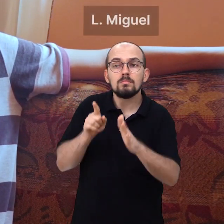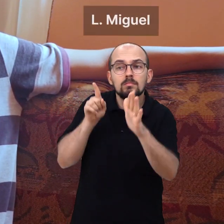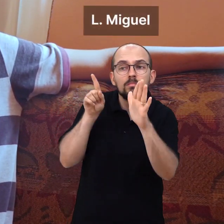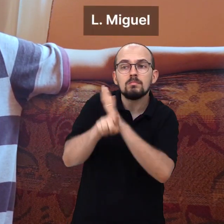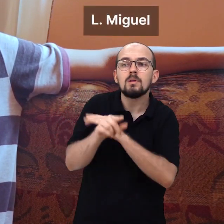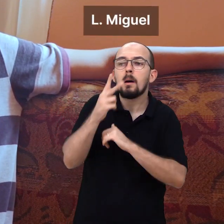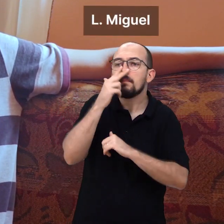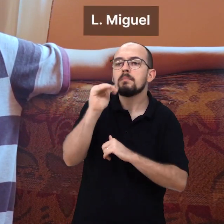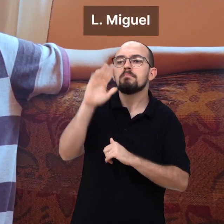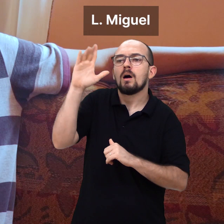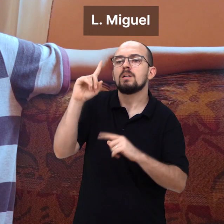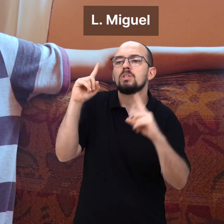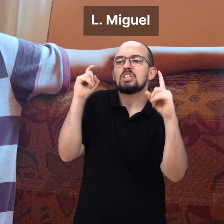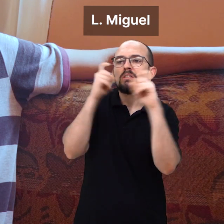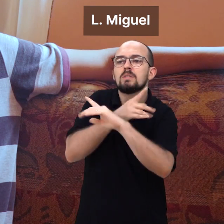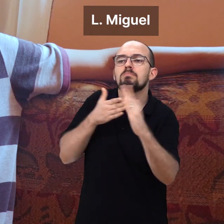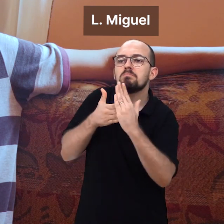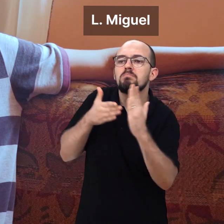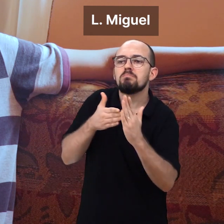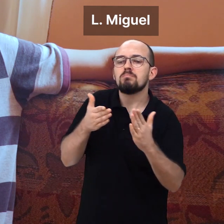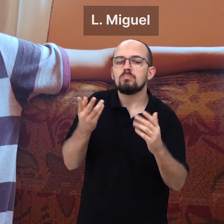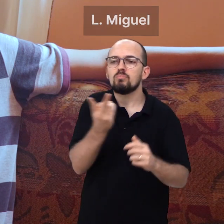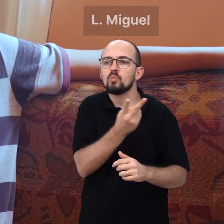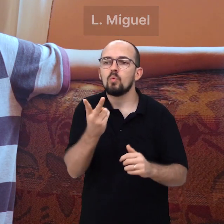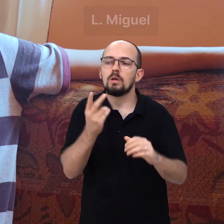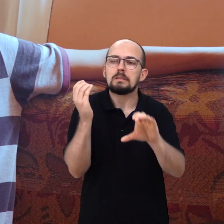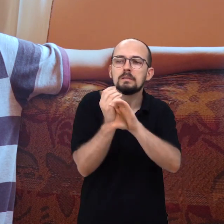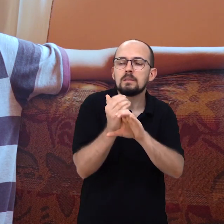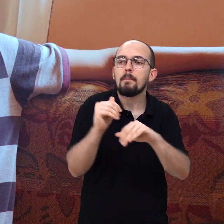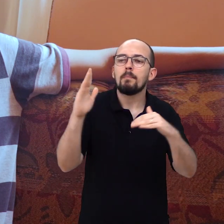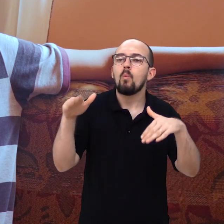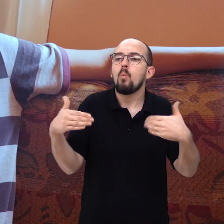[L. MIGUEL] What do you think is the main difficulty that you face in your routine when you want to talk to him?